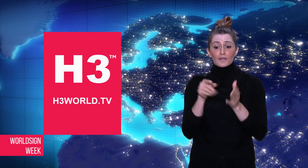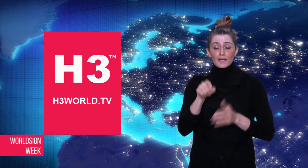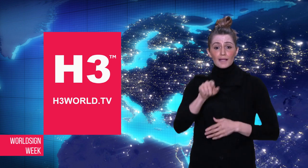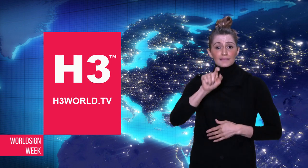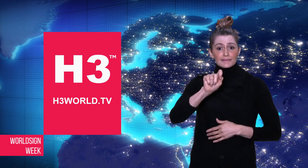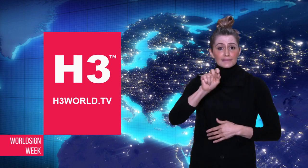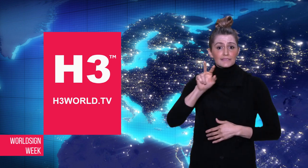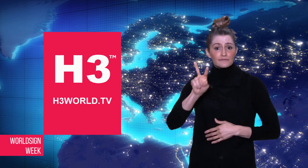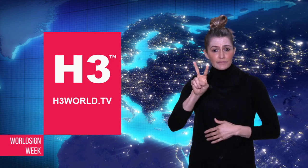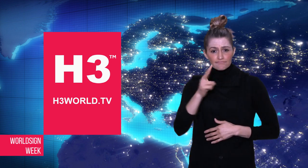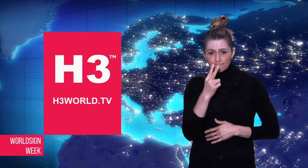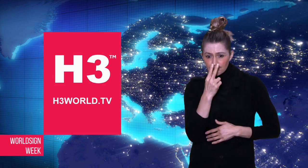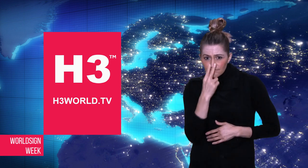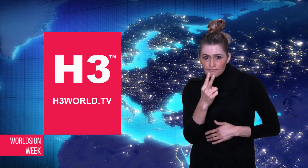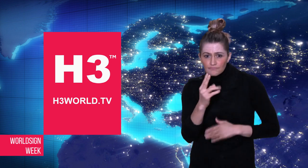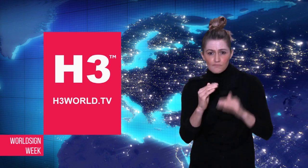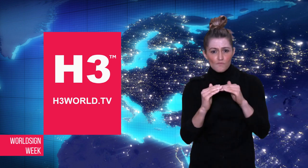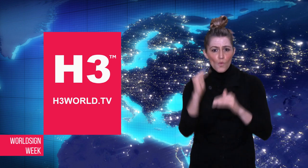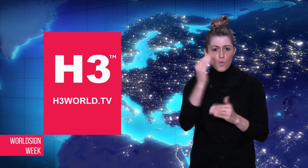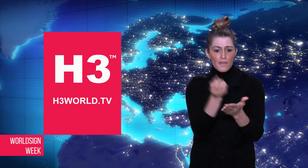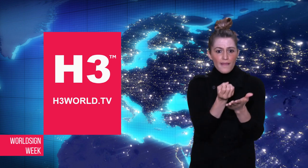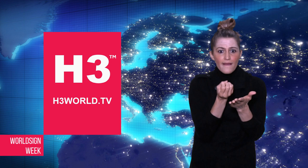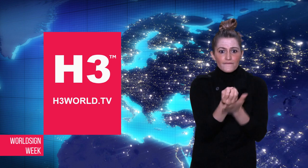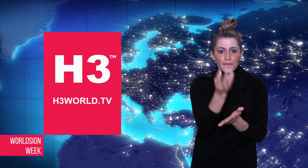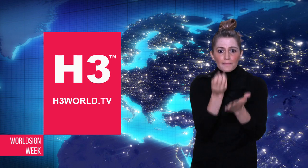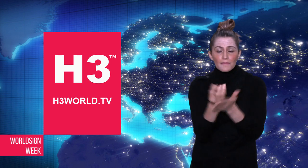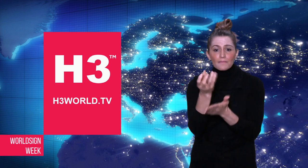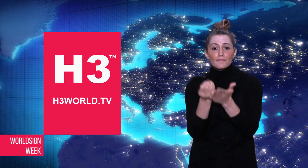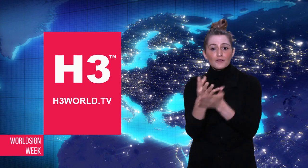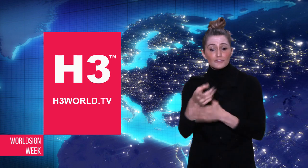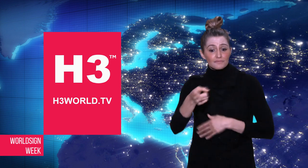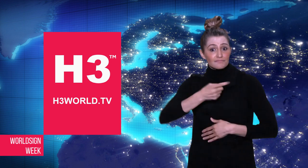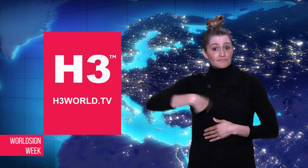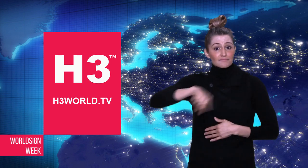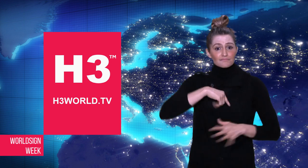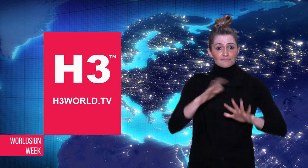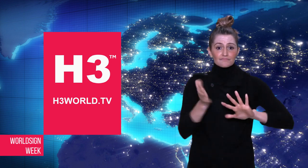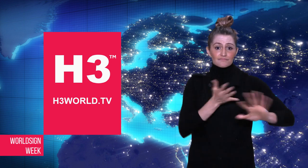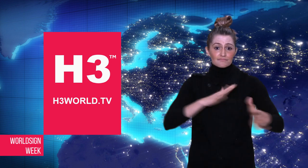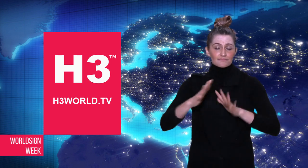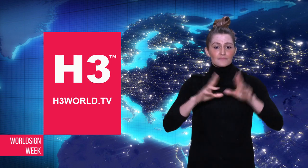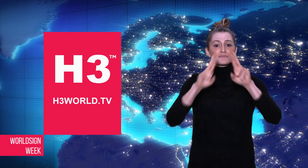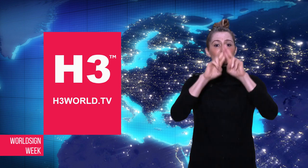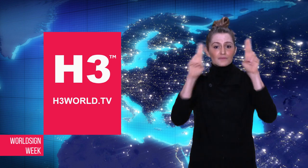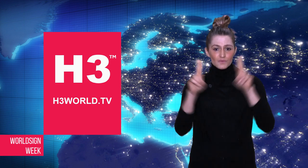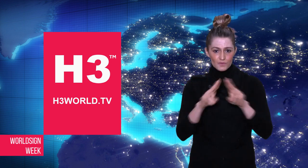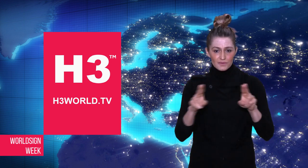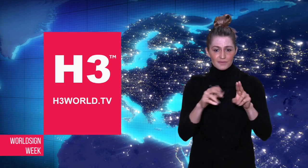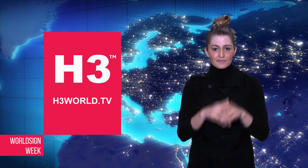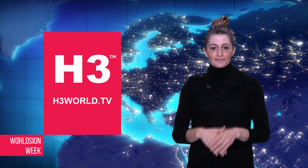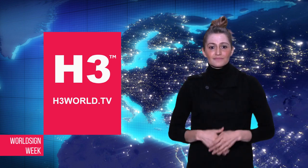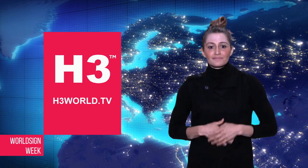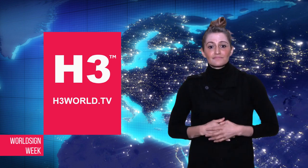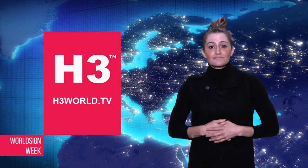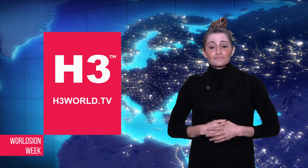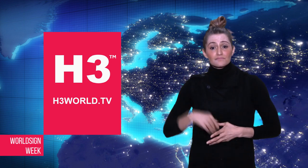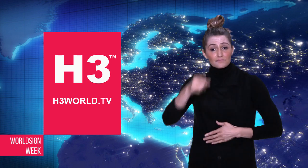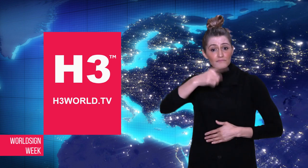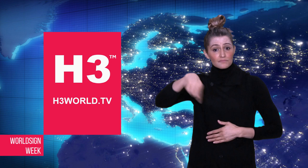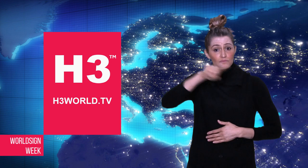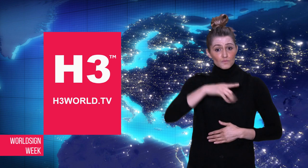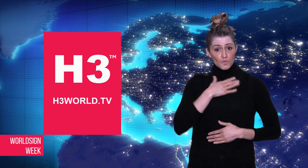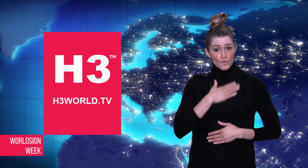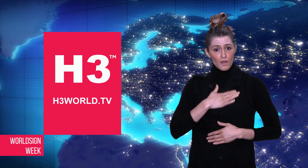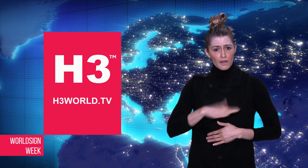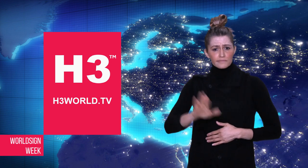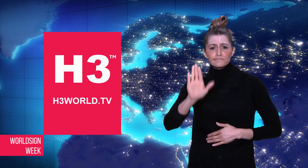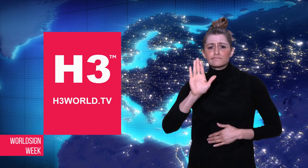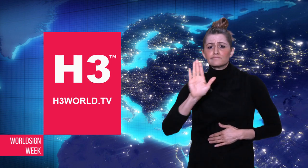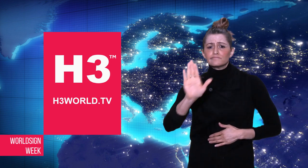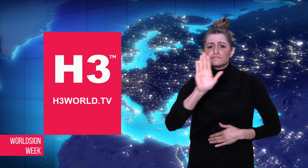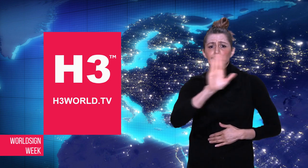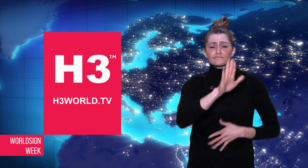H3WORLD.TV for more shows, all in International Sign.